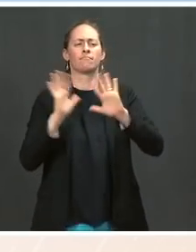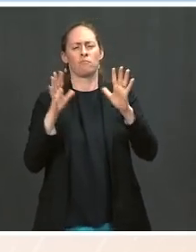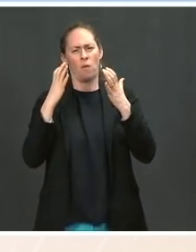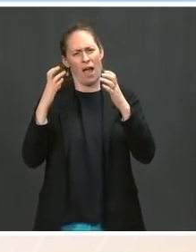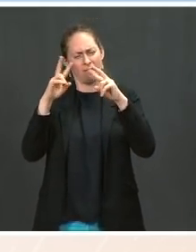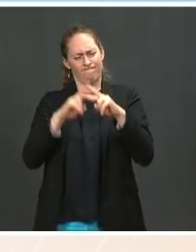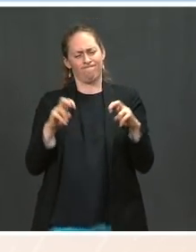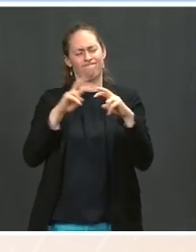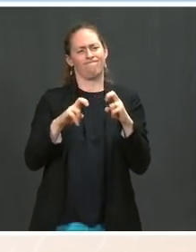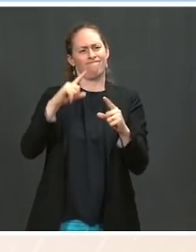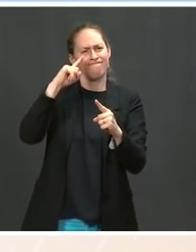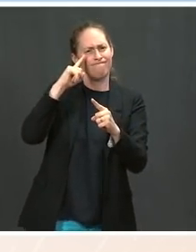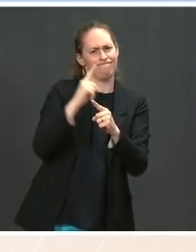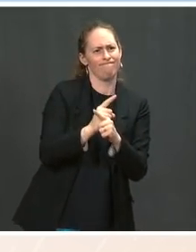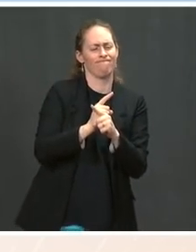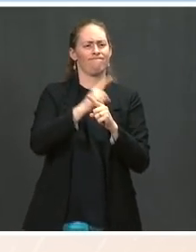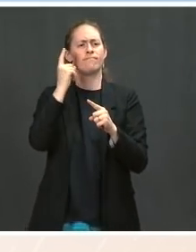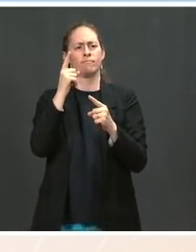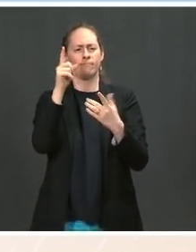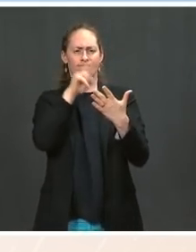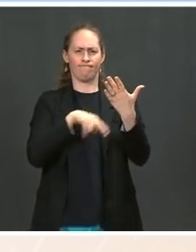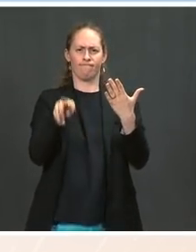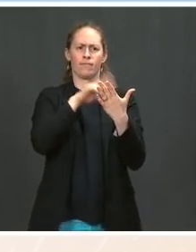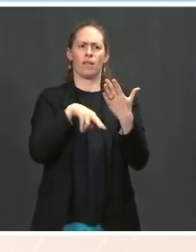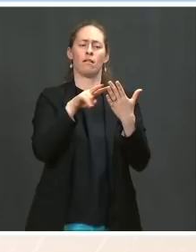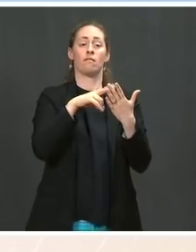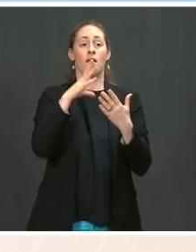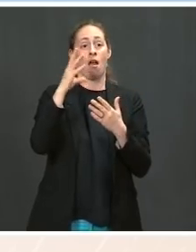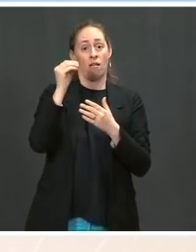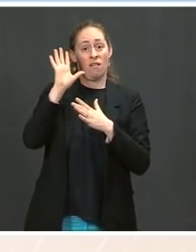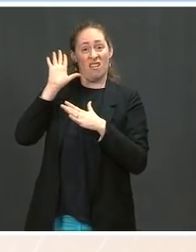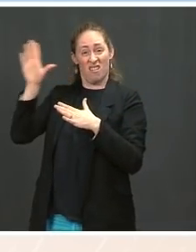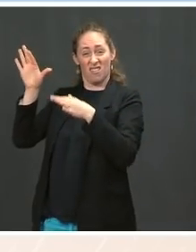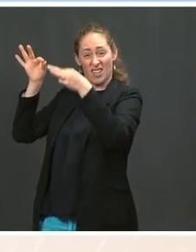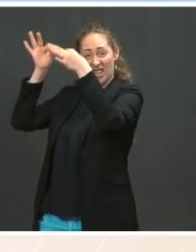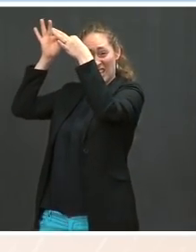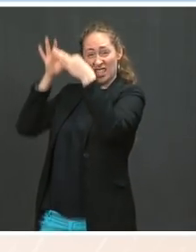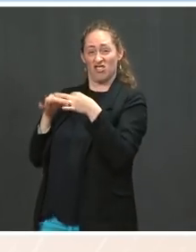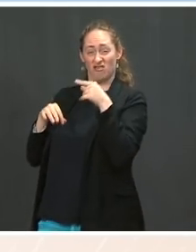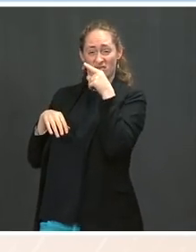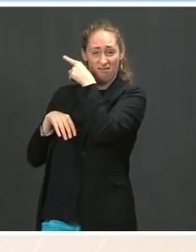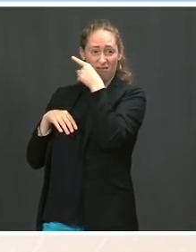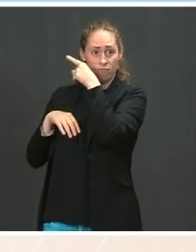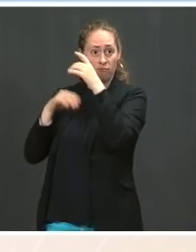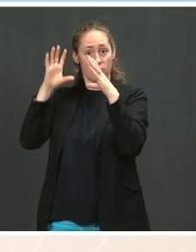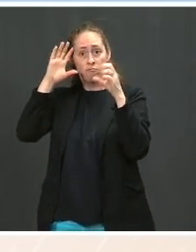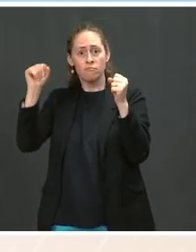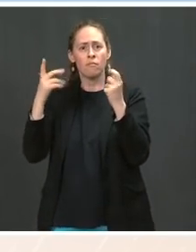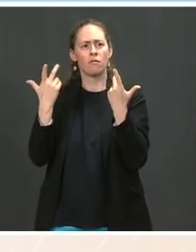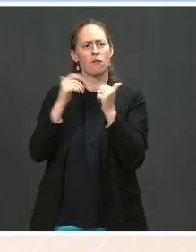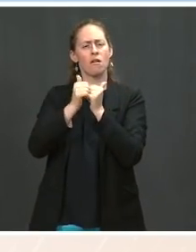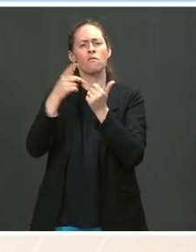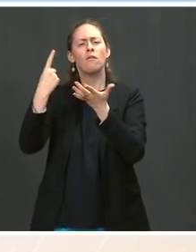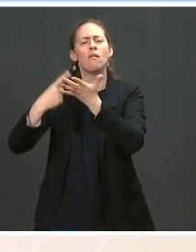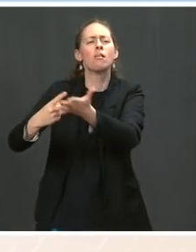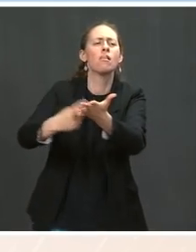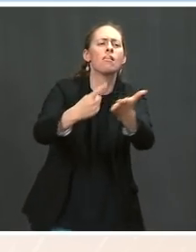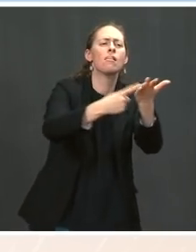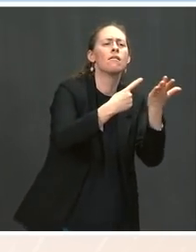So as a part of his assessment and decision making, you know, part of the discussion was around the fact that the terrorist threat has evolved.